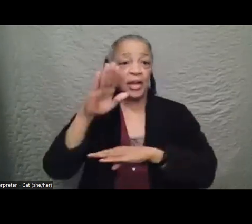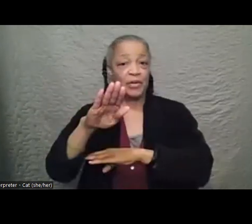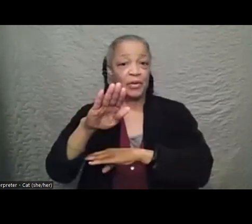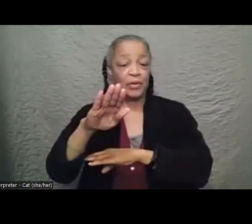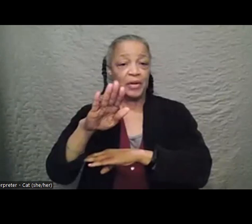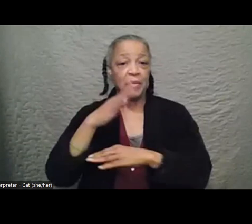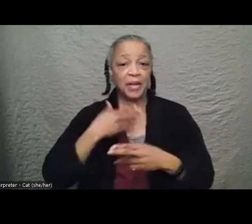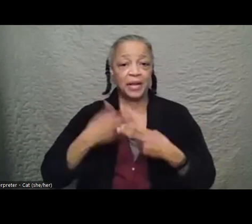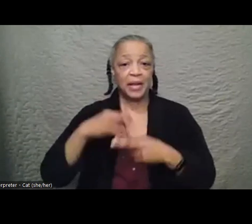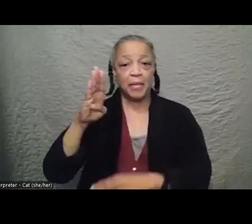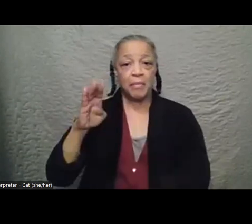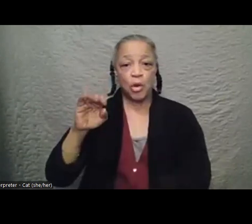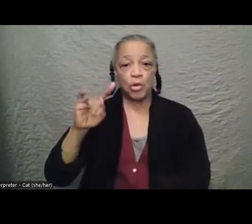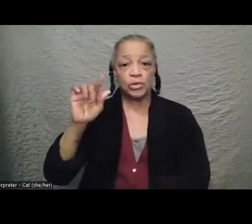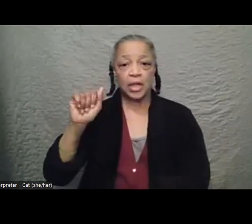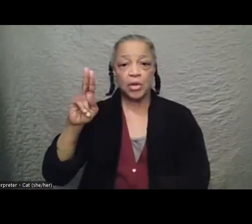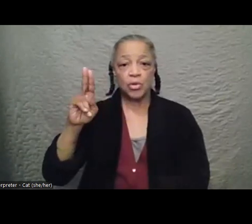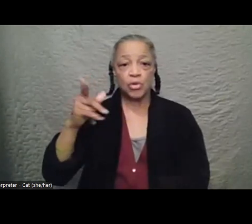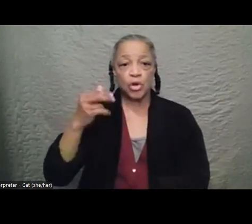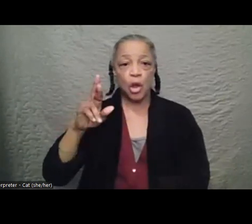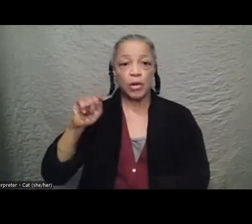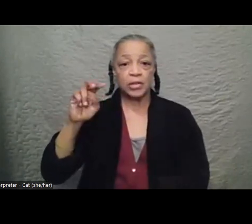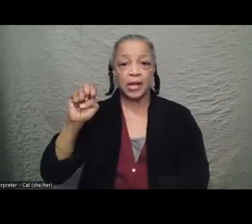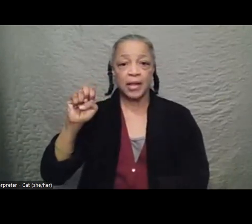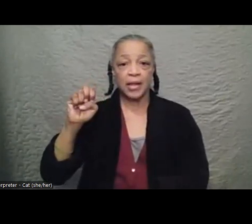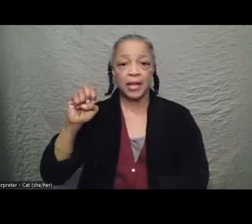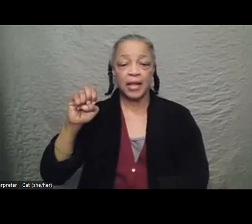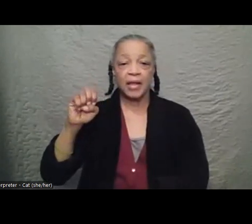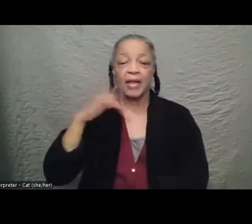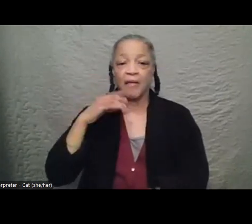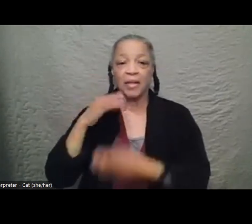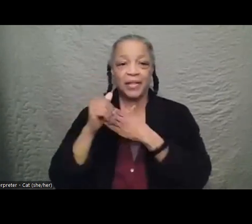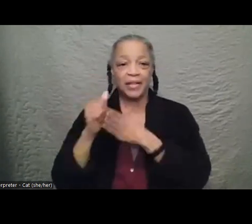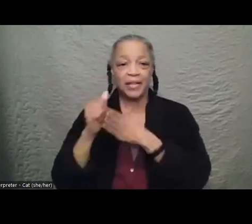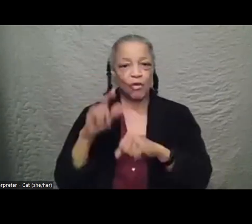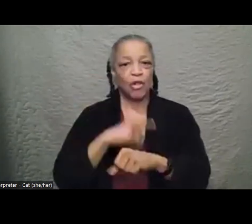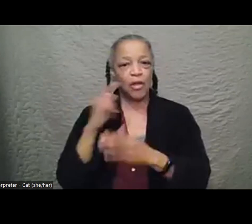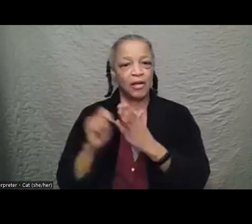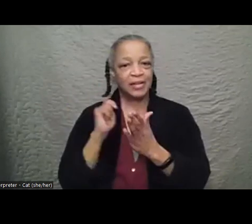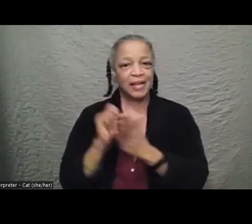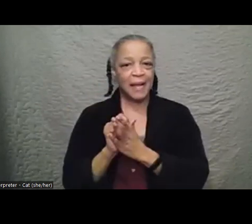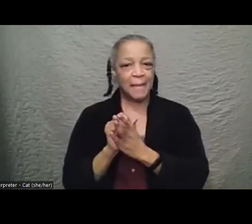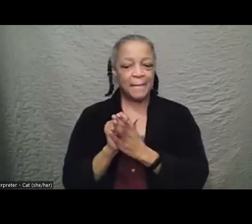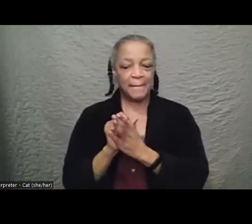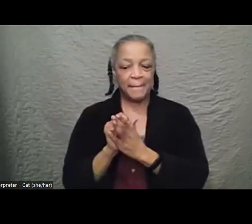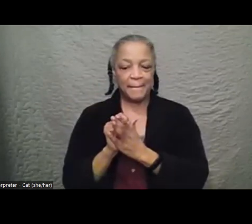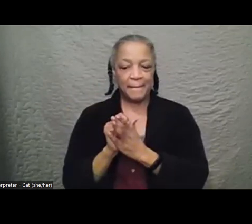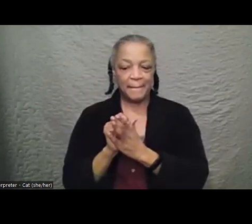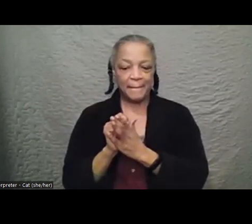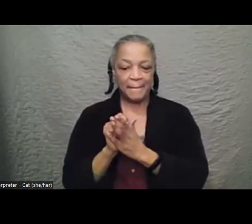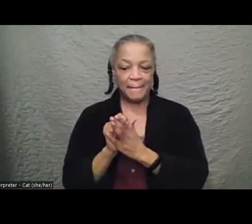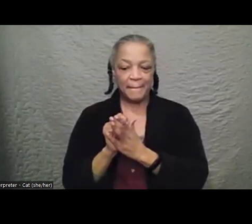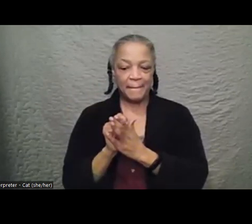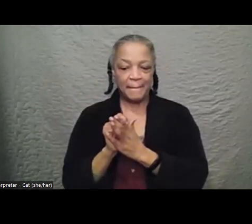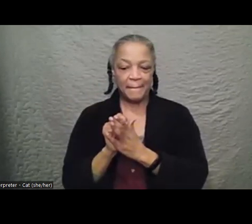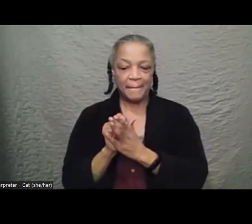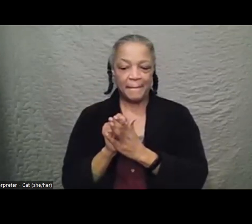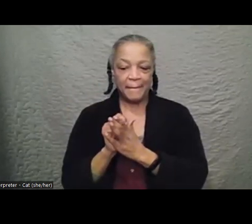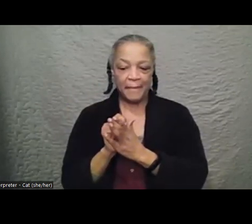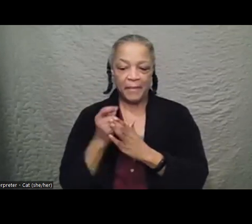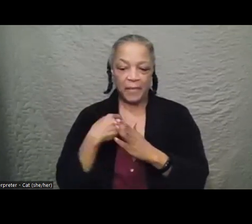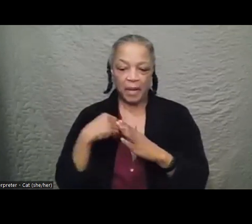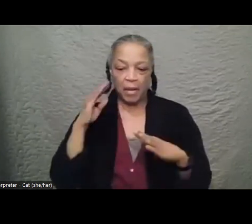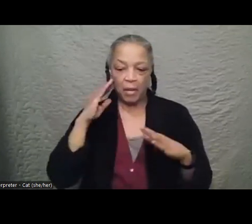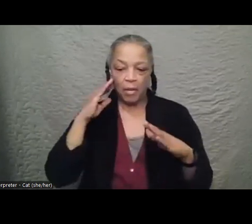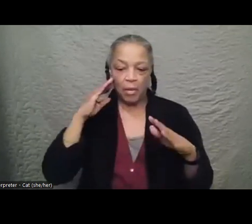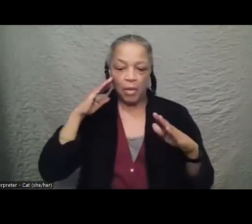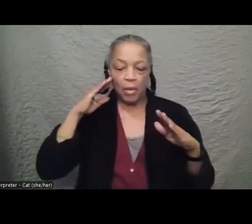Berta , I have been a leader for a very long time . I was helping a lady for 50 years,